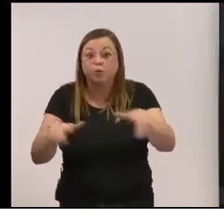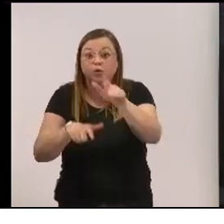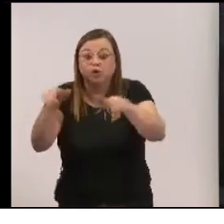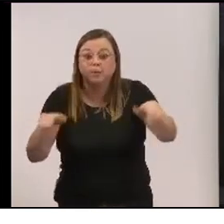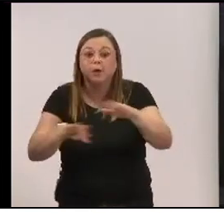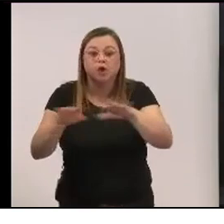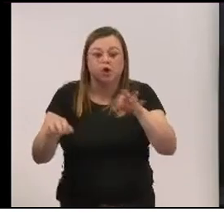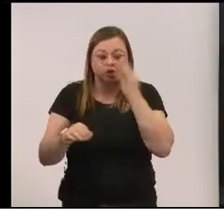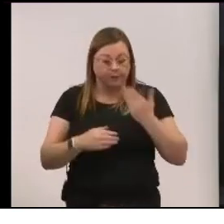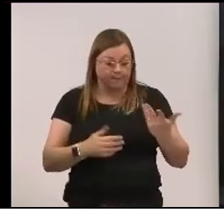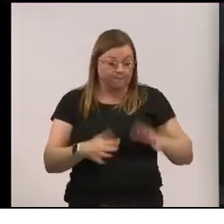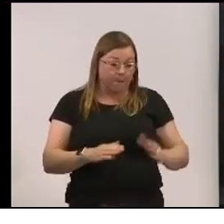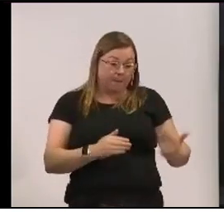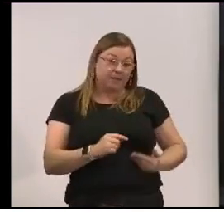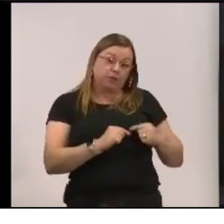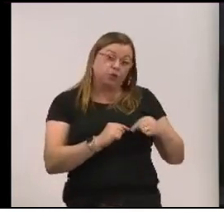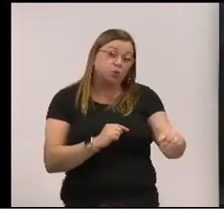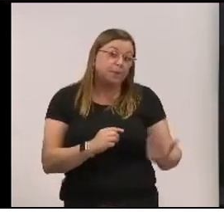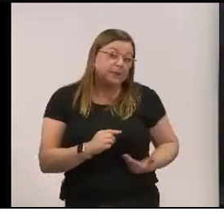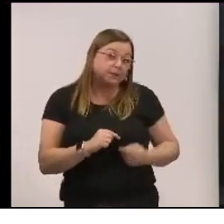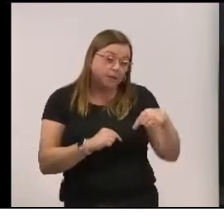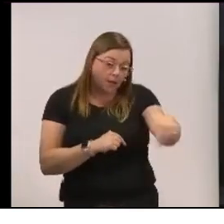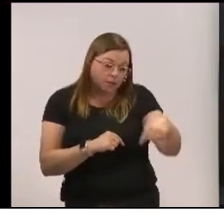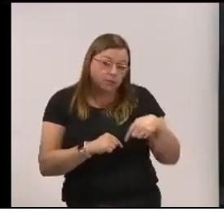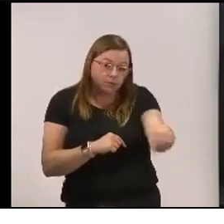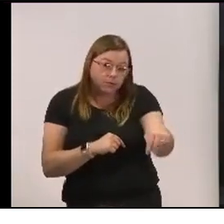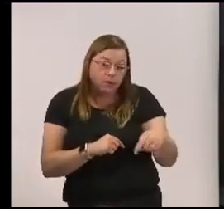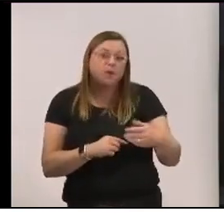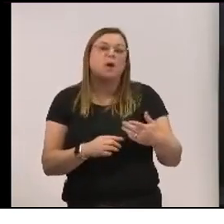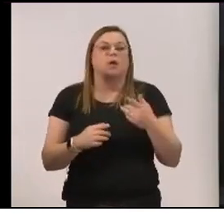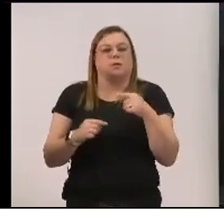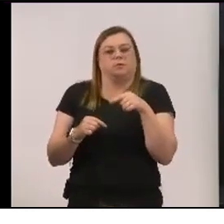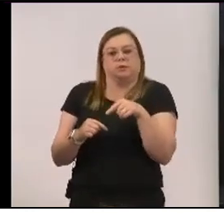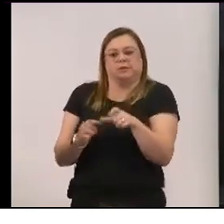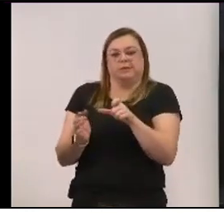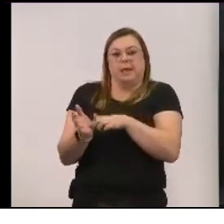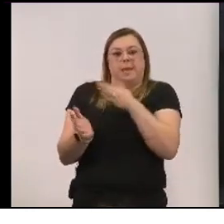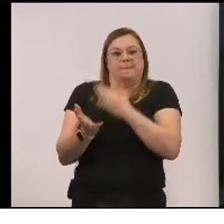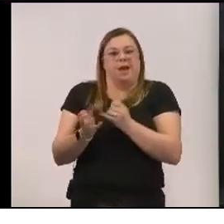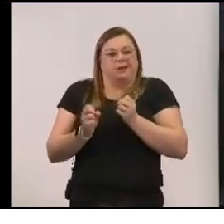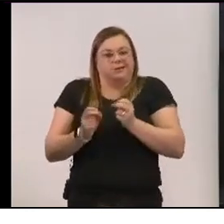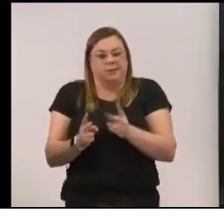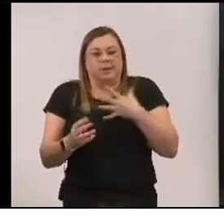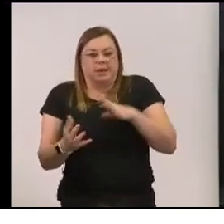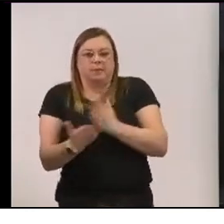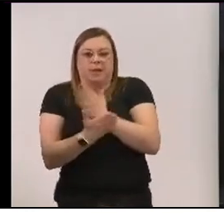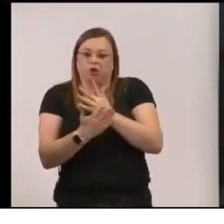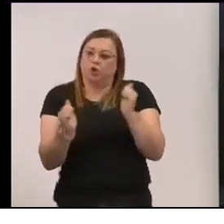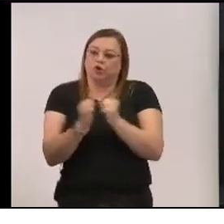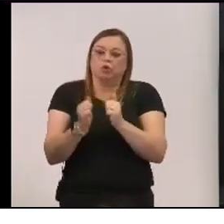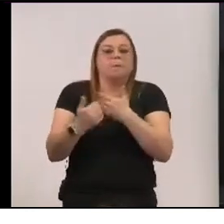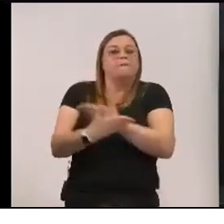B2B, that CMS system or the content that you drive needs to be accessible and you could potentially